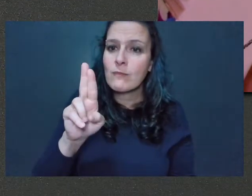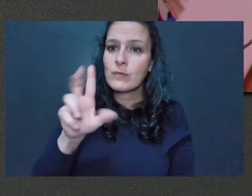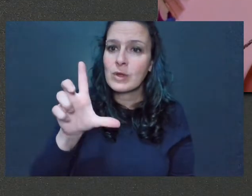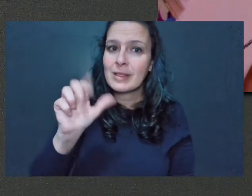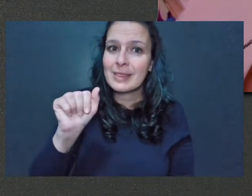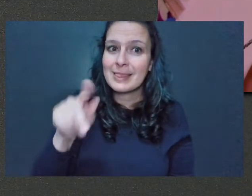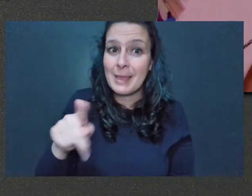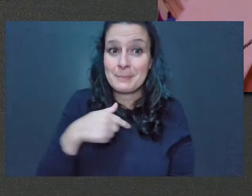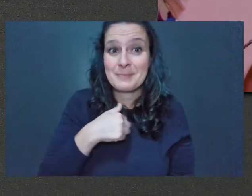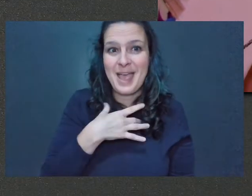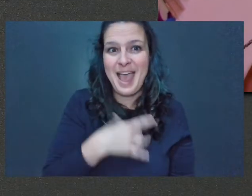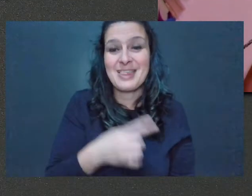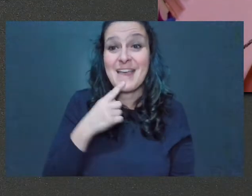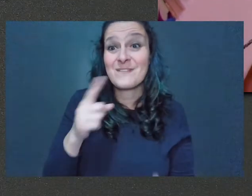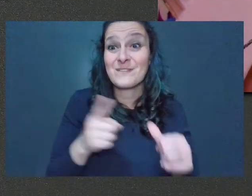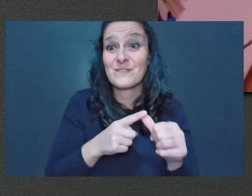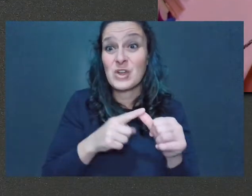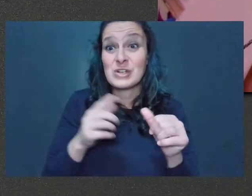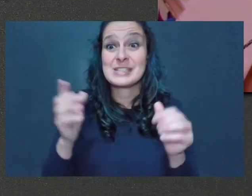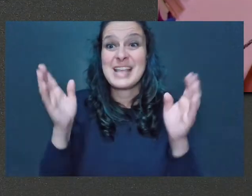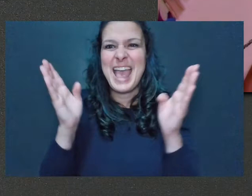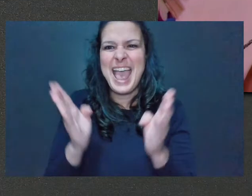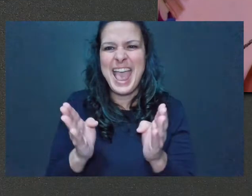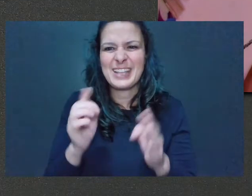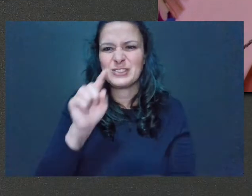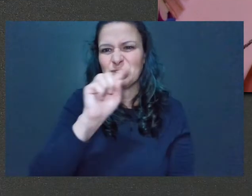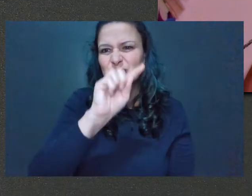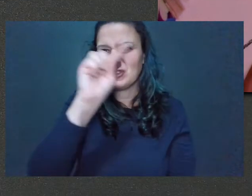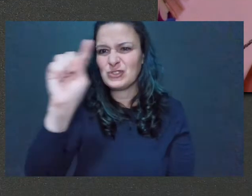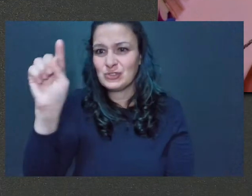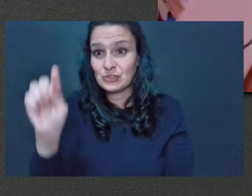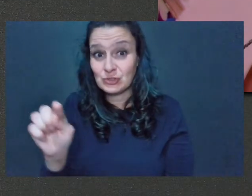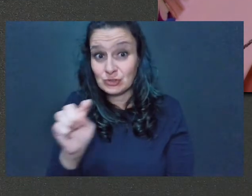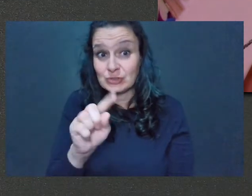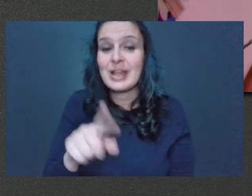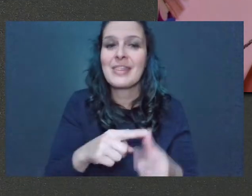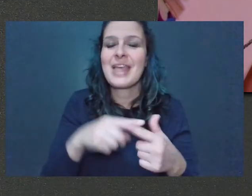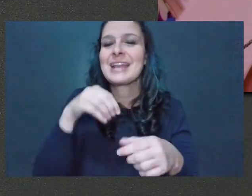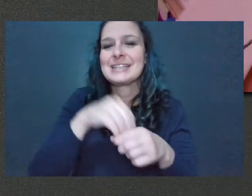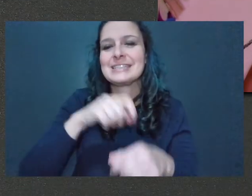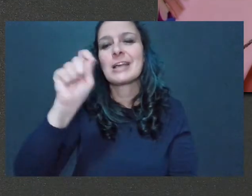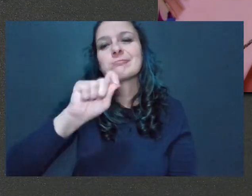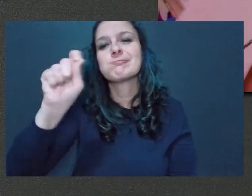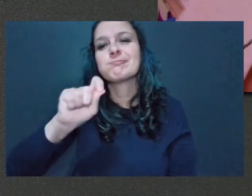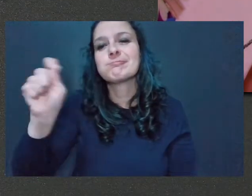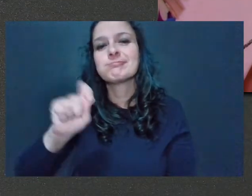And I always like to do the edges first, the edges of whatever I'm coloring, and then I can do the inside.